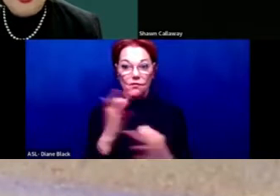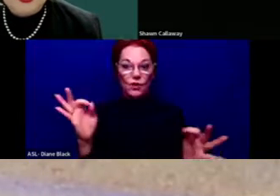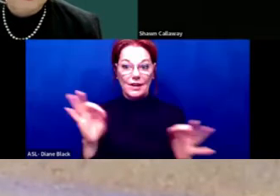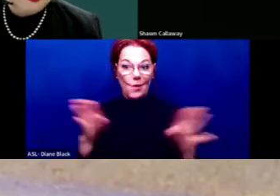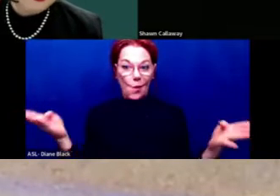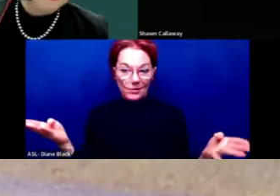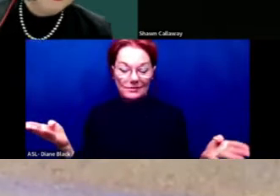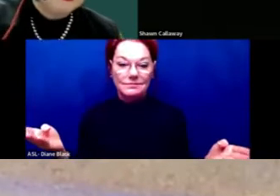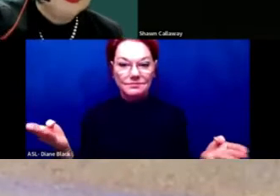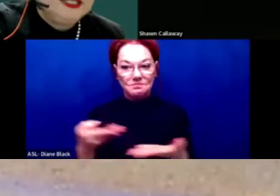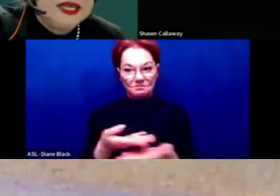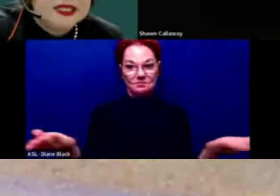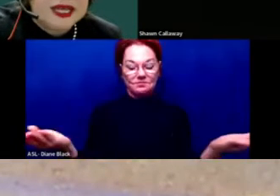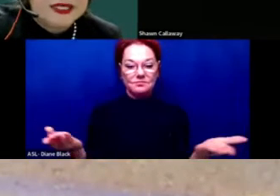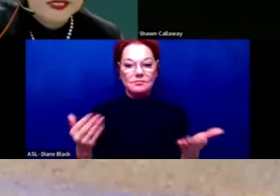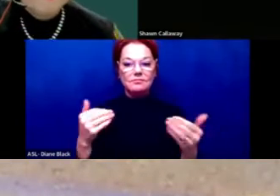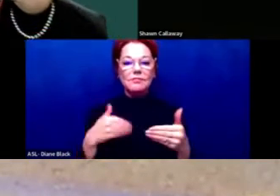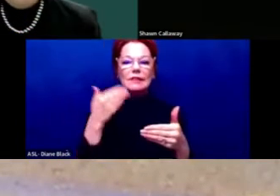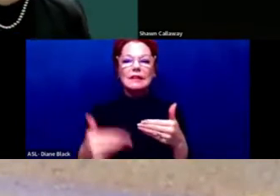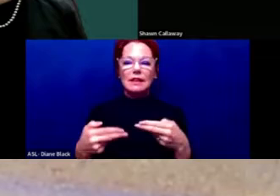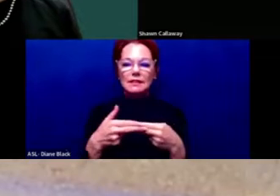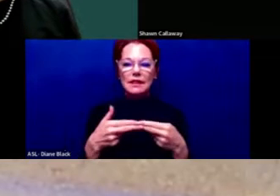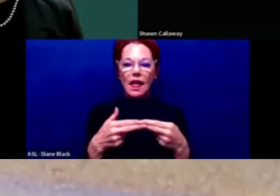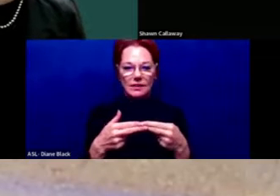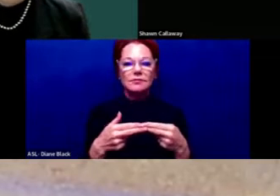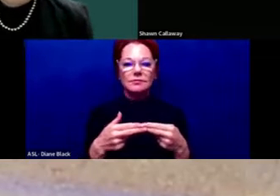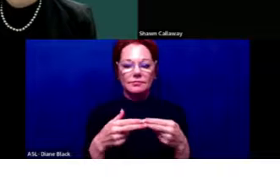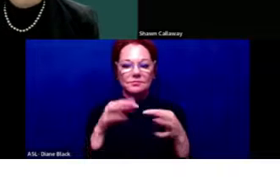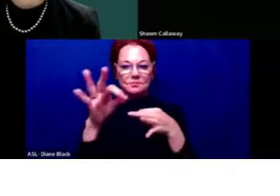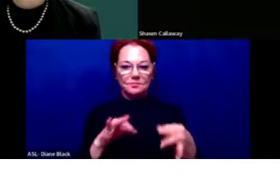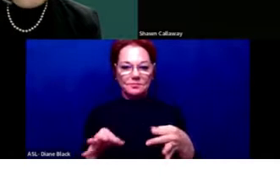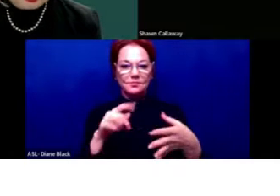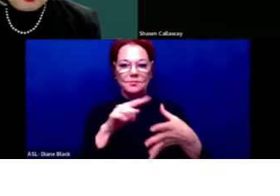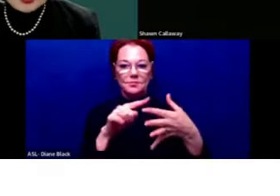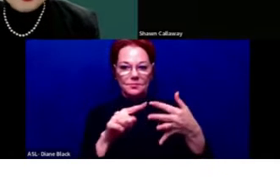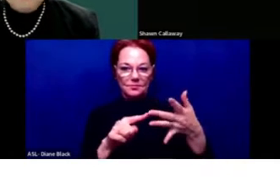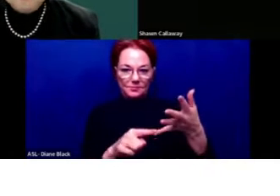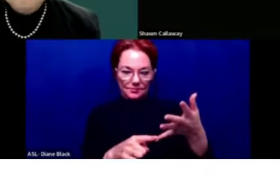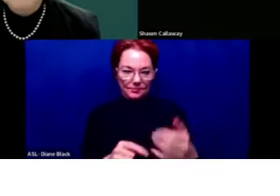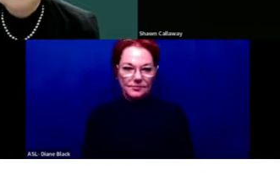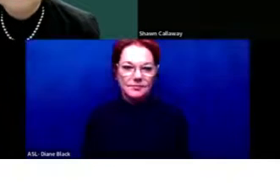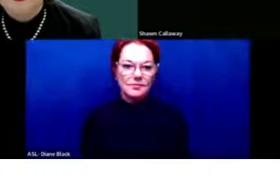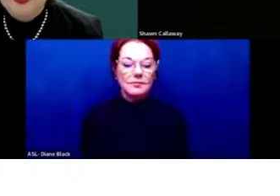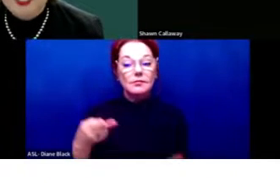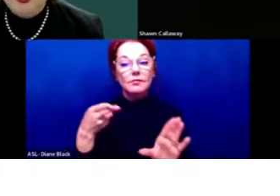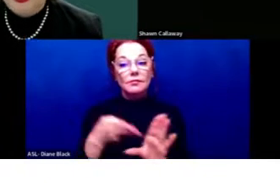over some logistics next slides. Next slide please. So participants in the webinar will